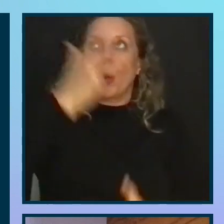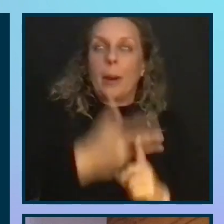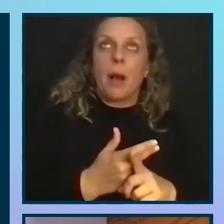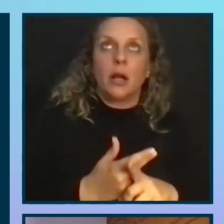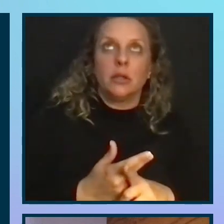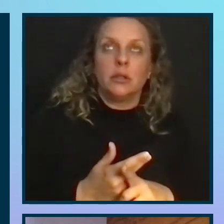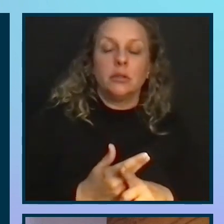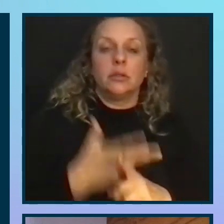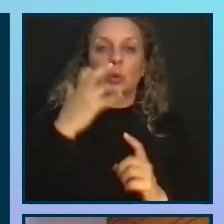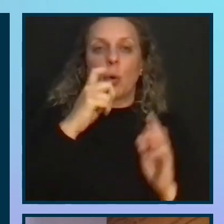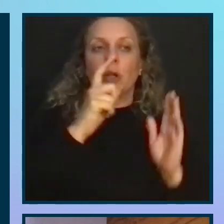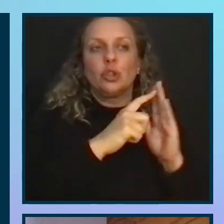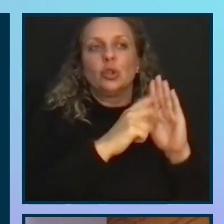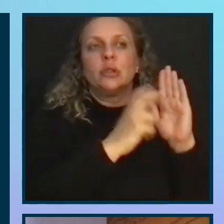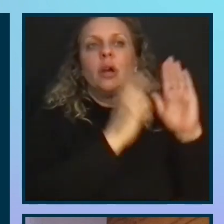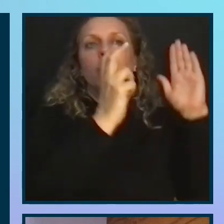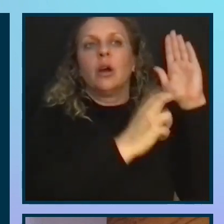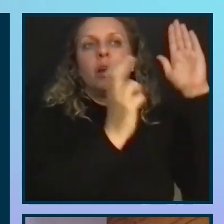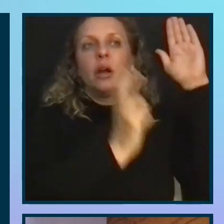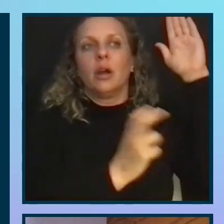that you're wanting to skip through and jump through.